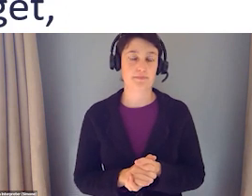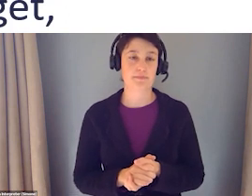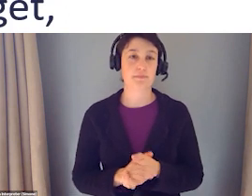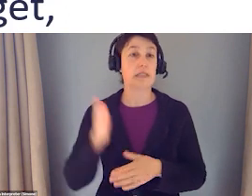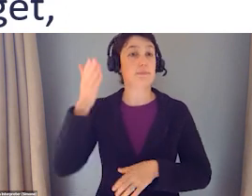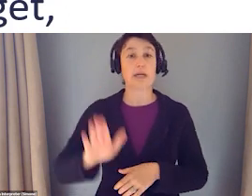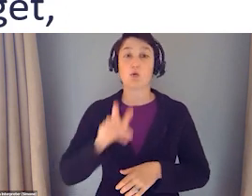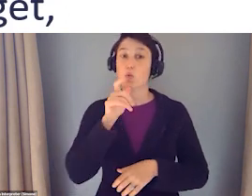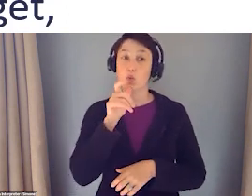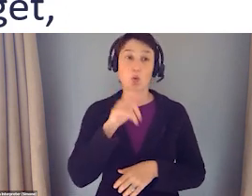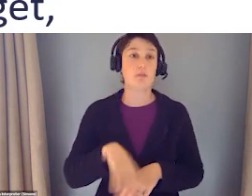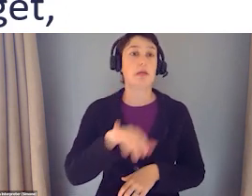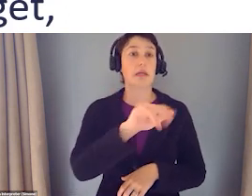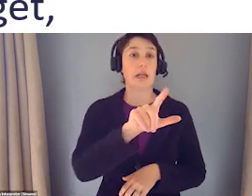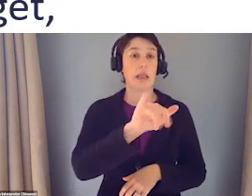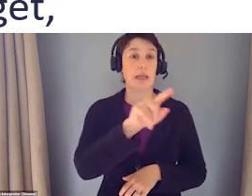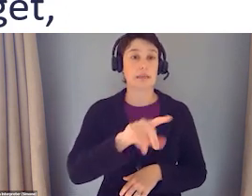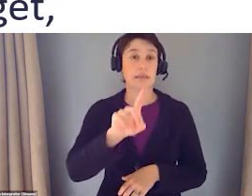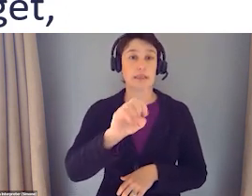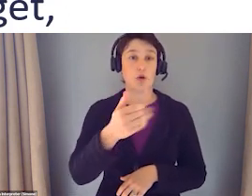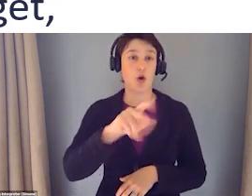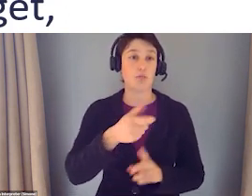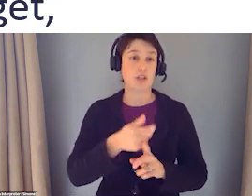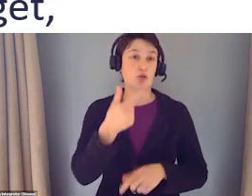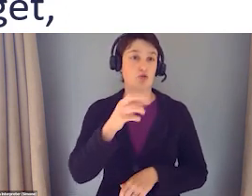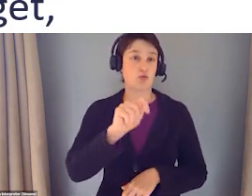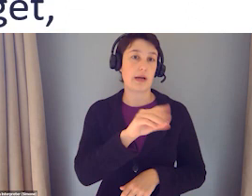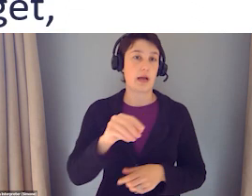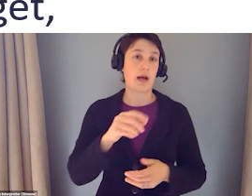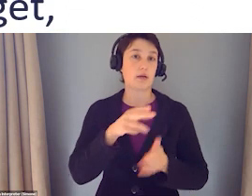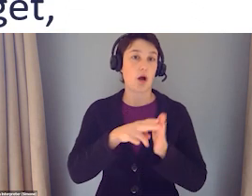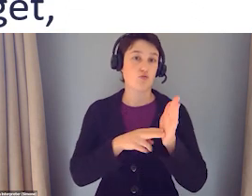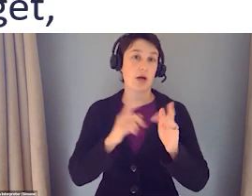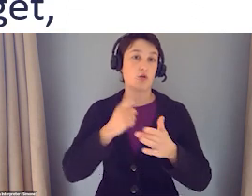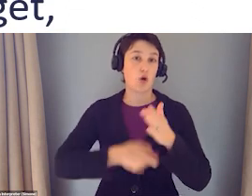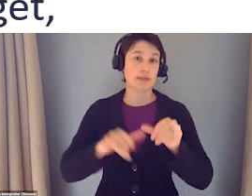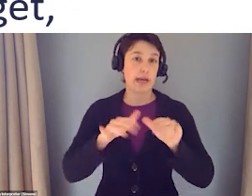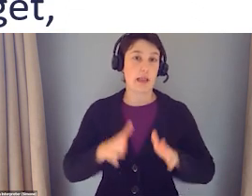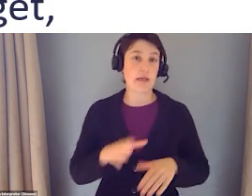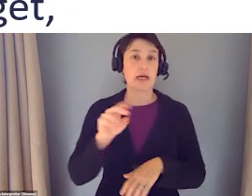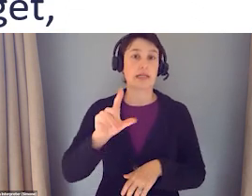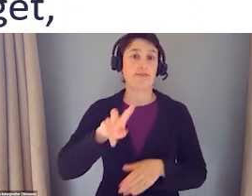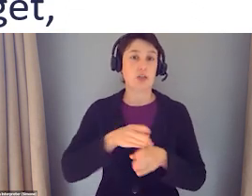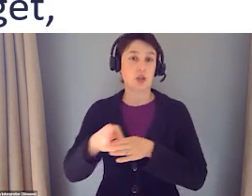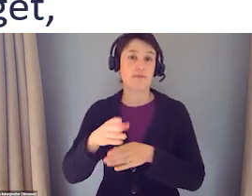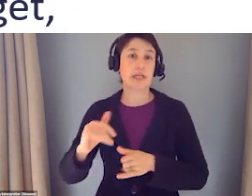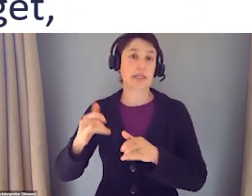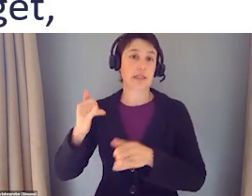She's a grant and contract cost analyst in the Division of Institution and Award Support in the Office of Budget, Finance, and Award Management.